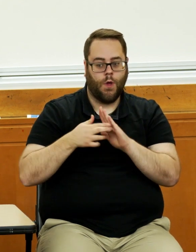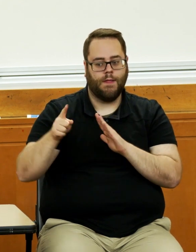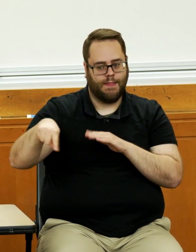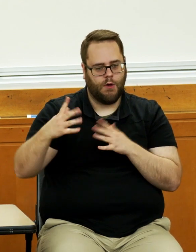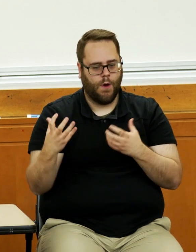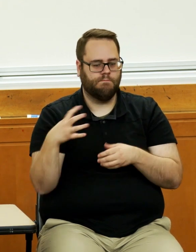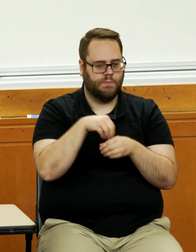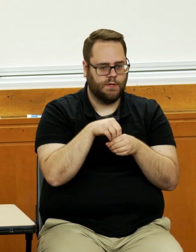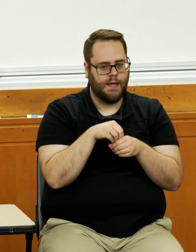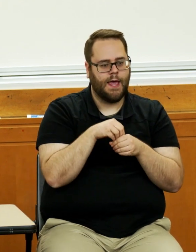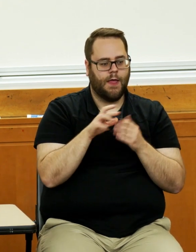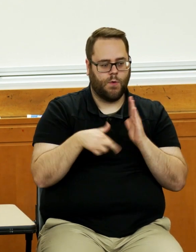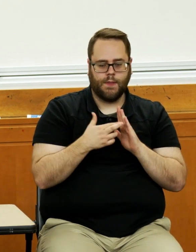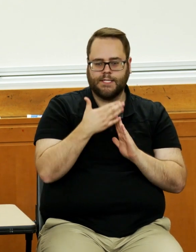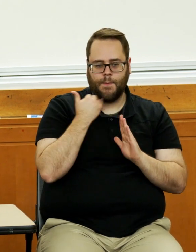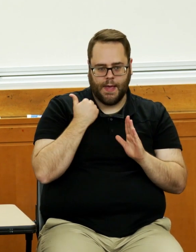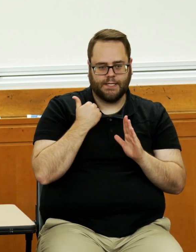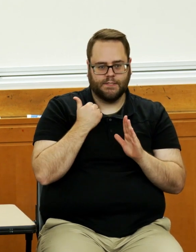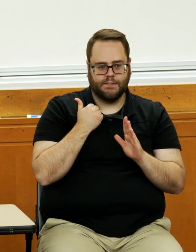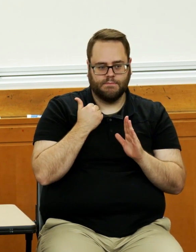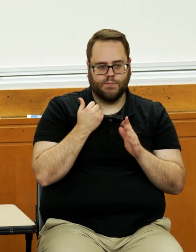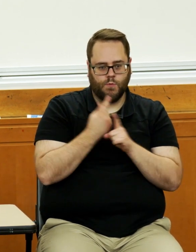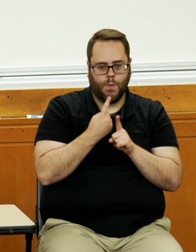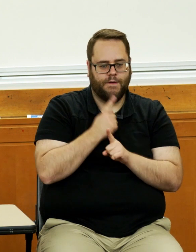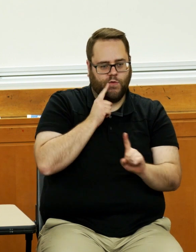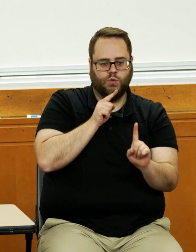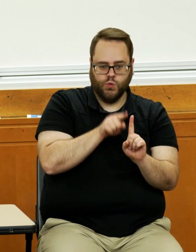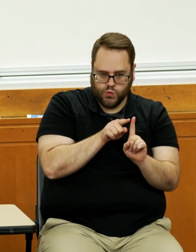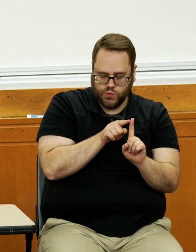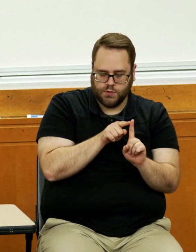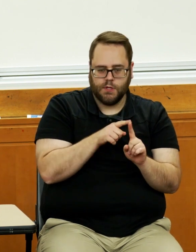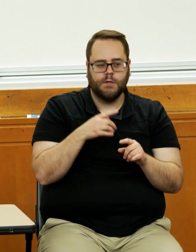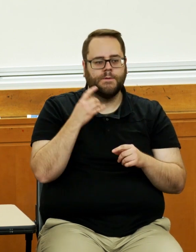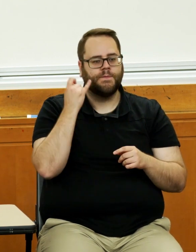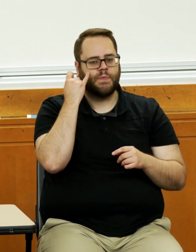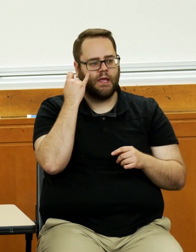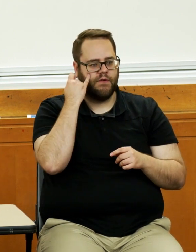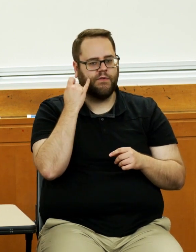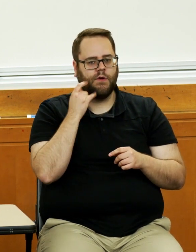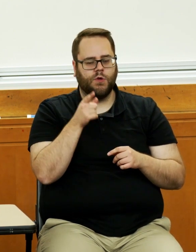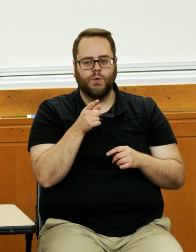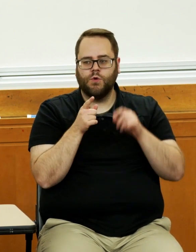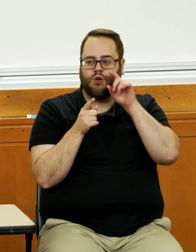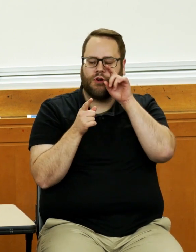the role that's best suited for you to play. And I think if you find yourself always like, “Huh,